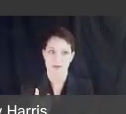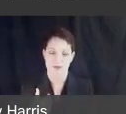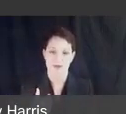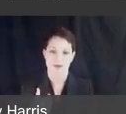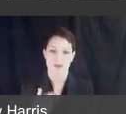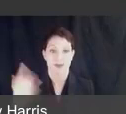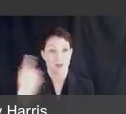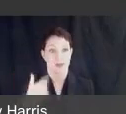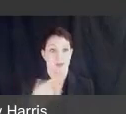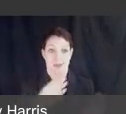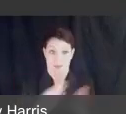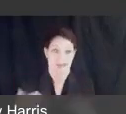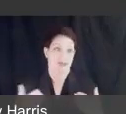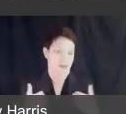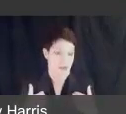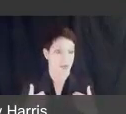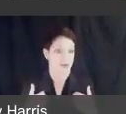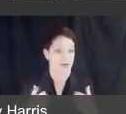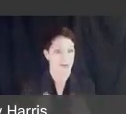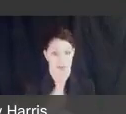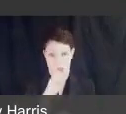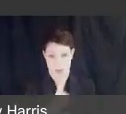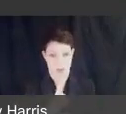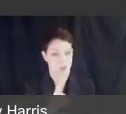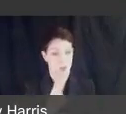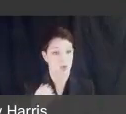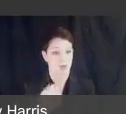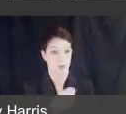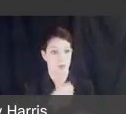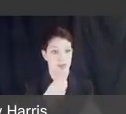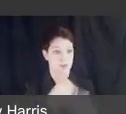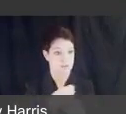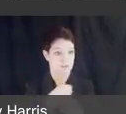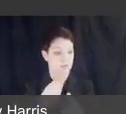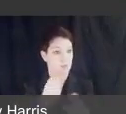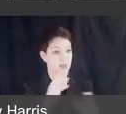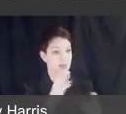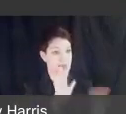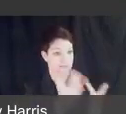place. So that we make sure that we hit all people, we're able to reach all members of our community.